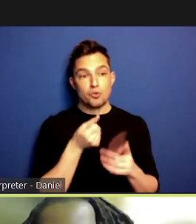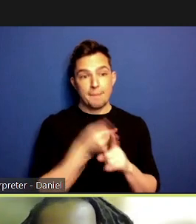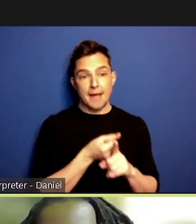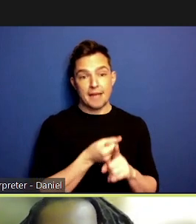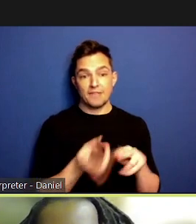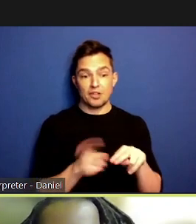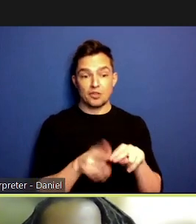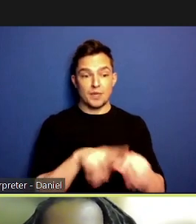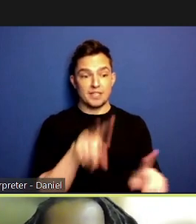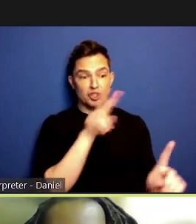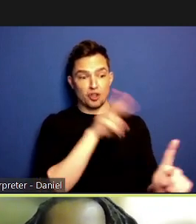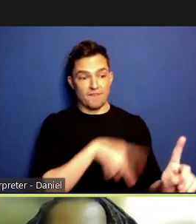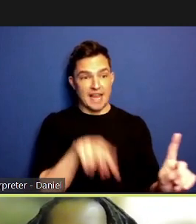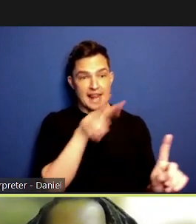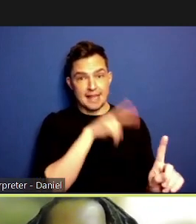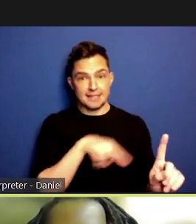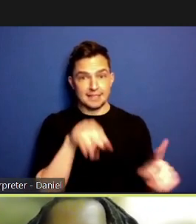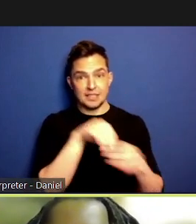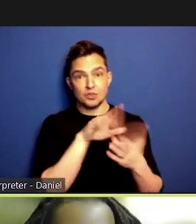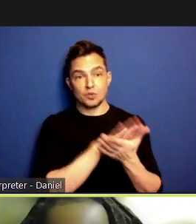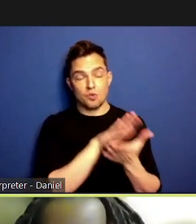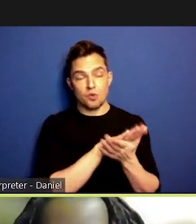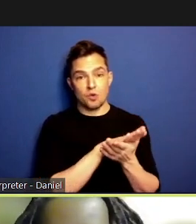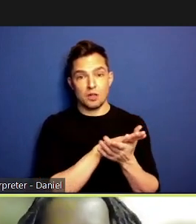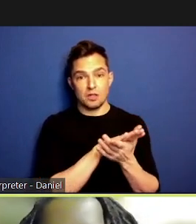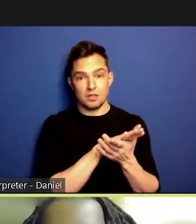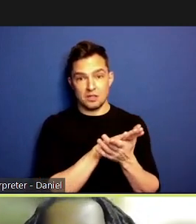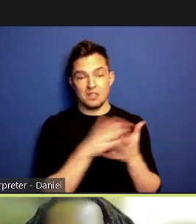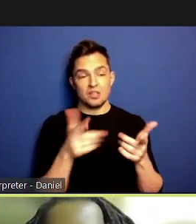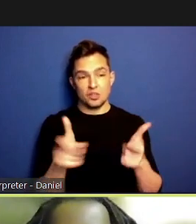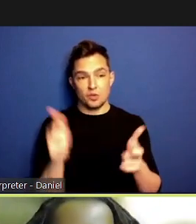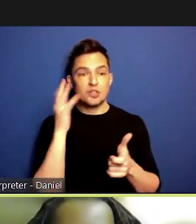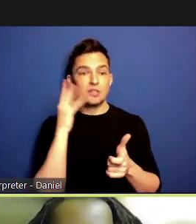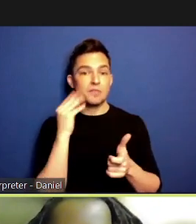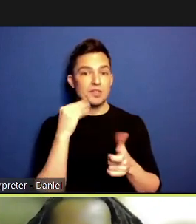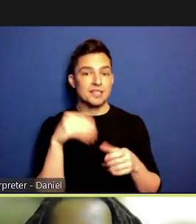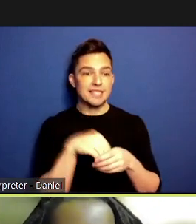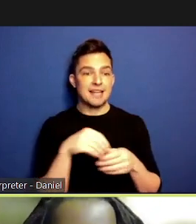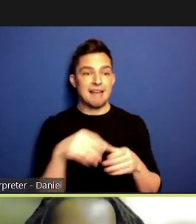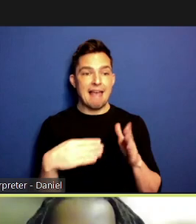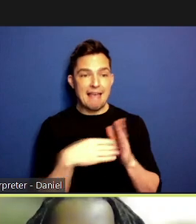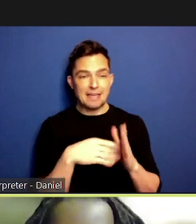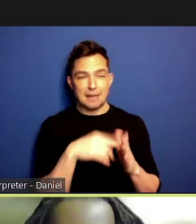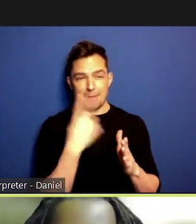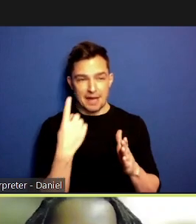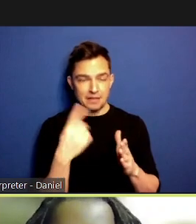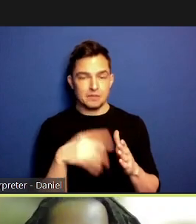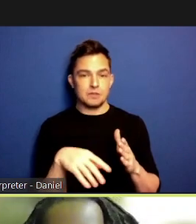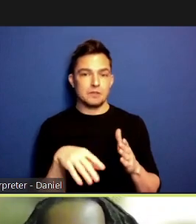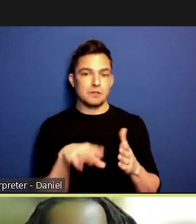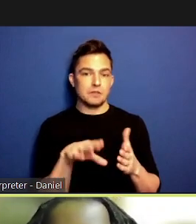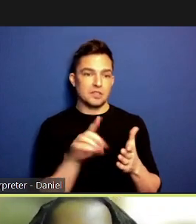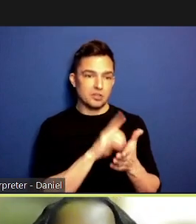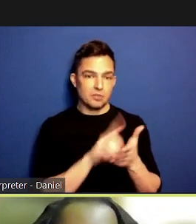in school is greater experiences of anti-black racism, discrimination, exclusion, and criminalization